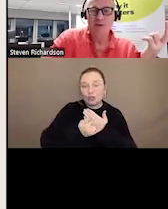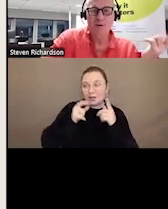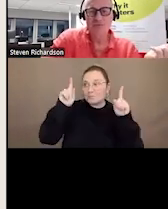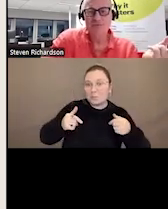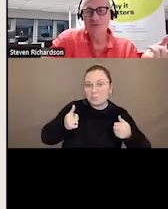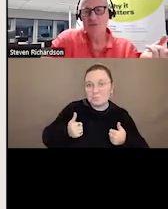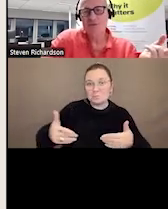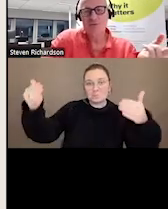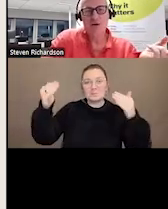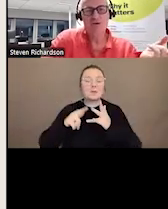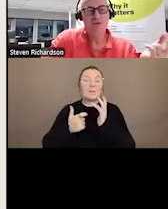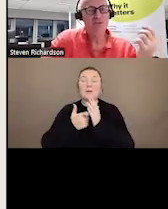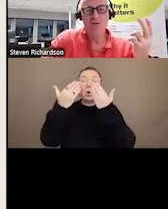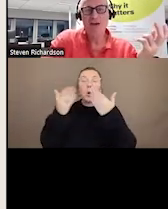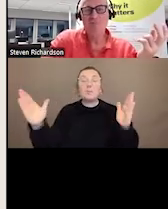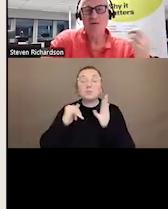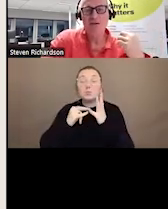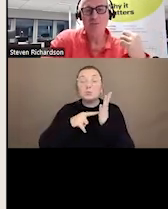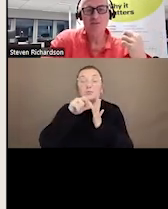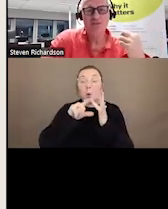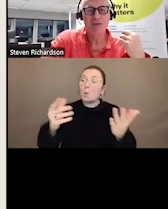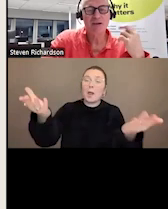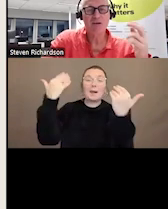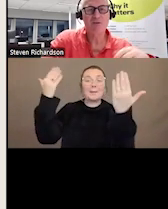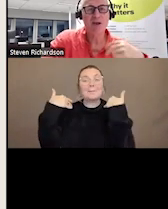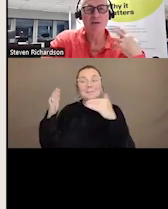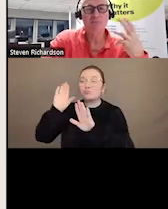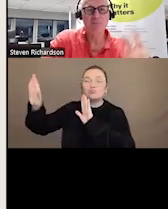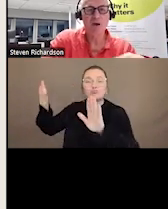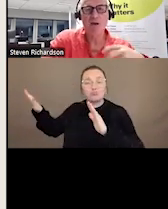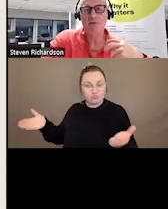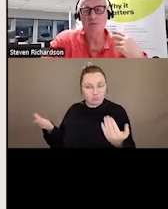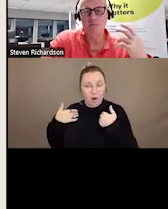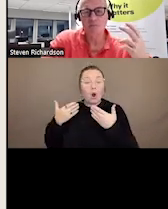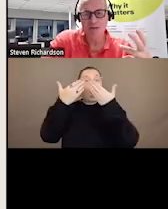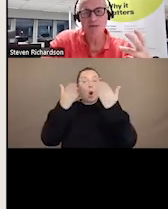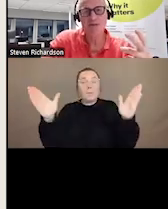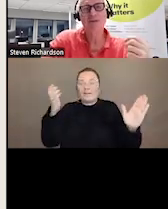a studio situation you have. But an in-person event can create some hype and bars. -- buzz.